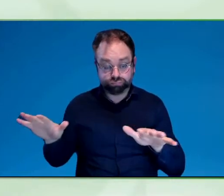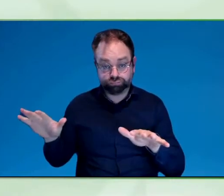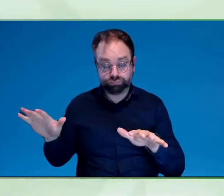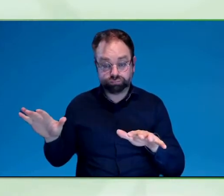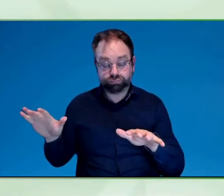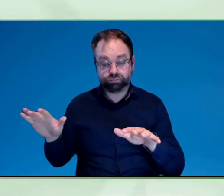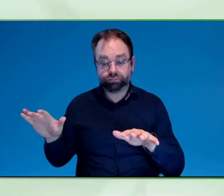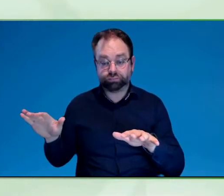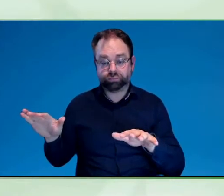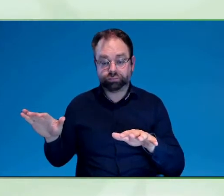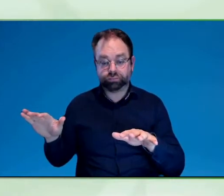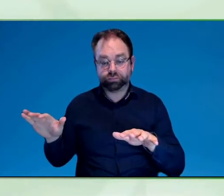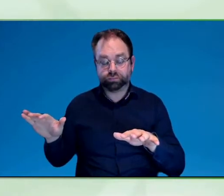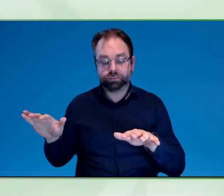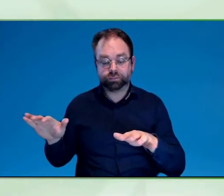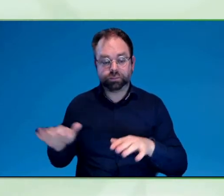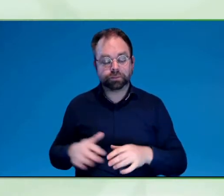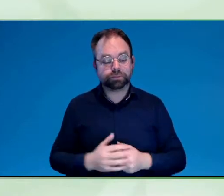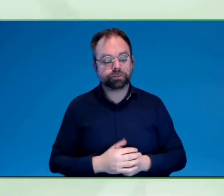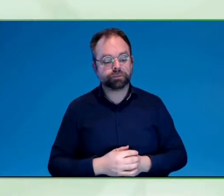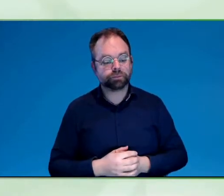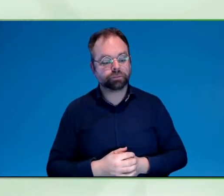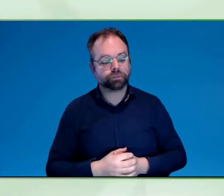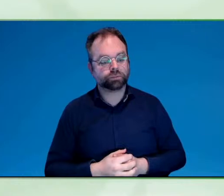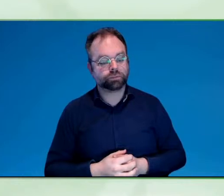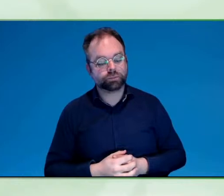meetings.